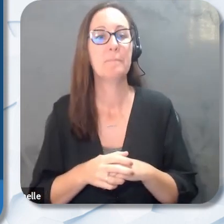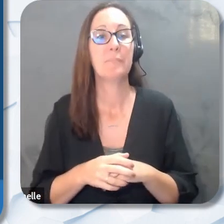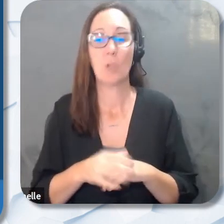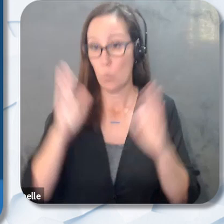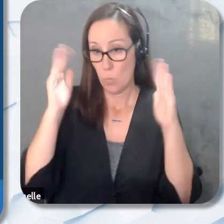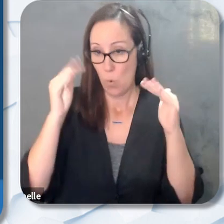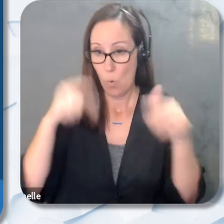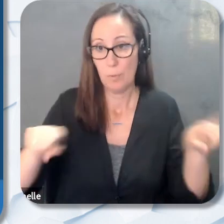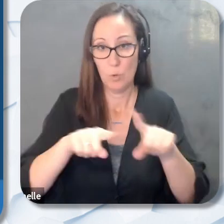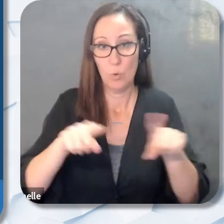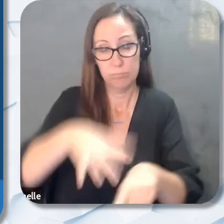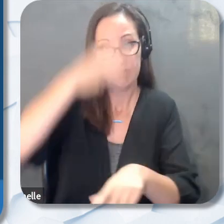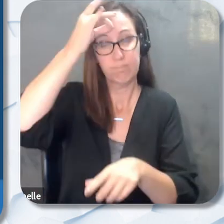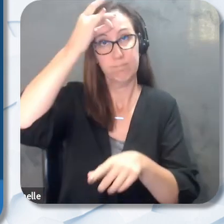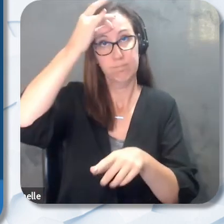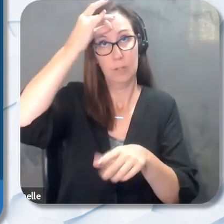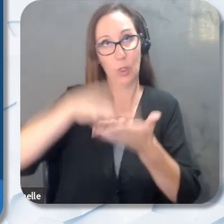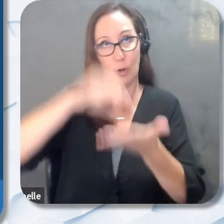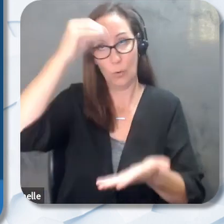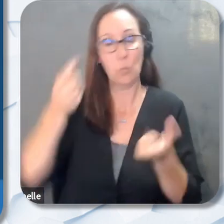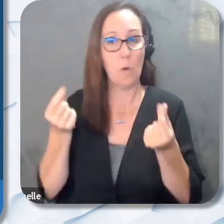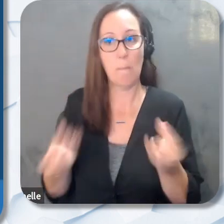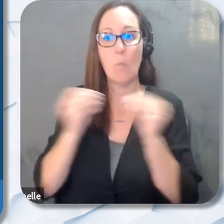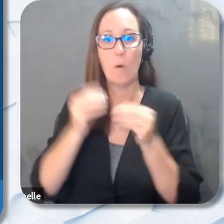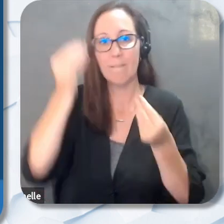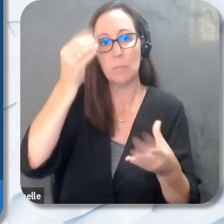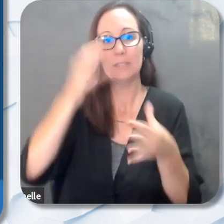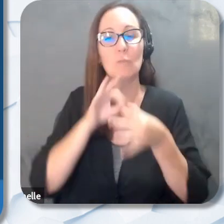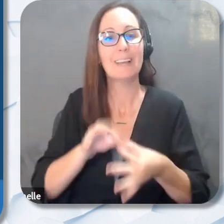will come away from this webinar or with more information about the scope of new funding to